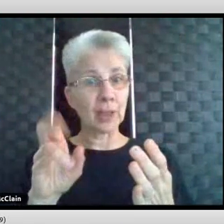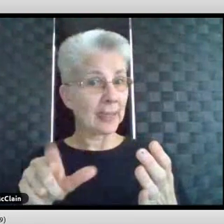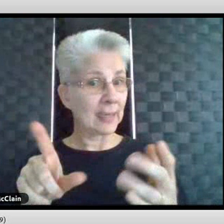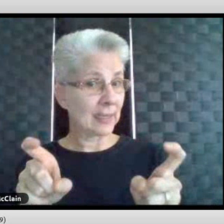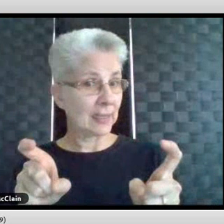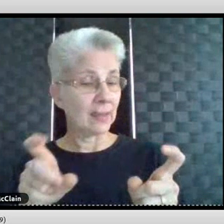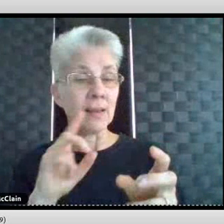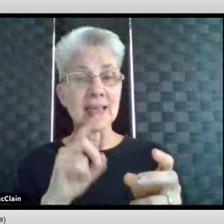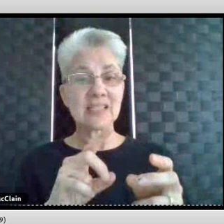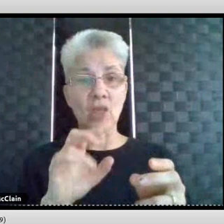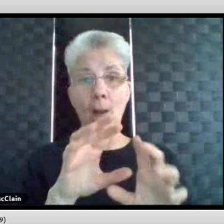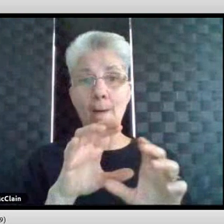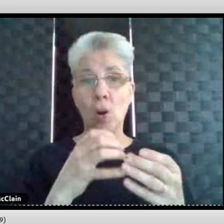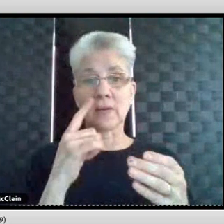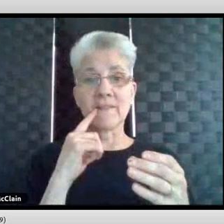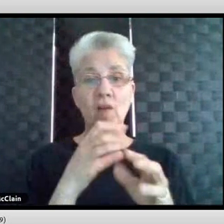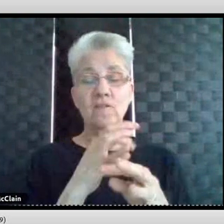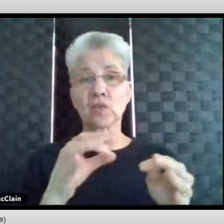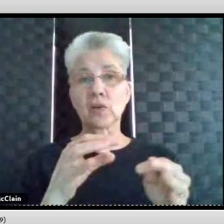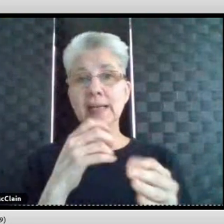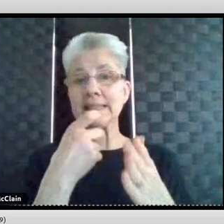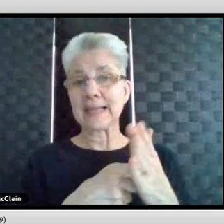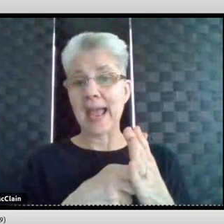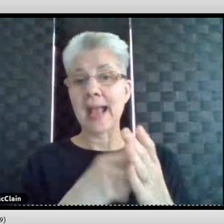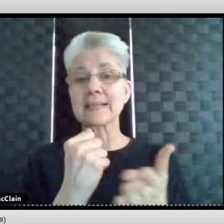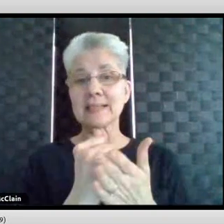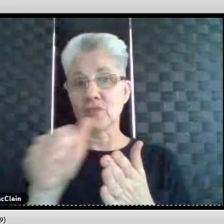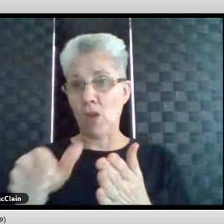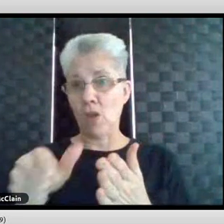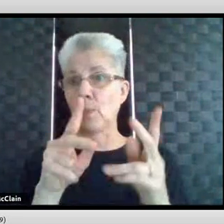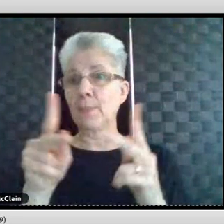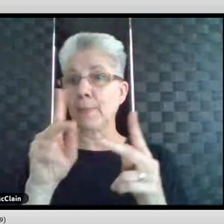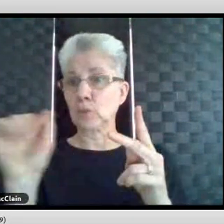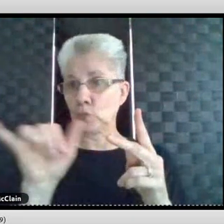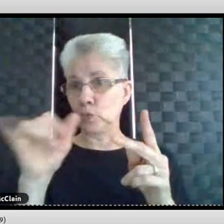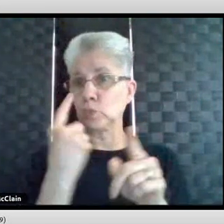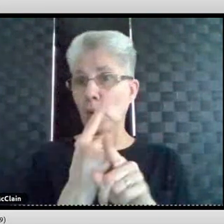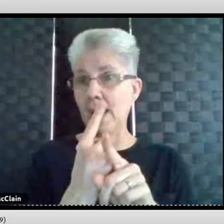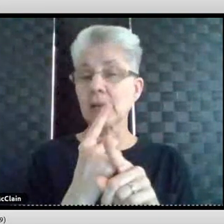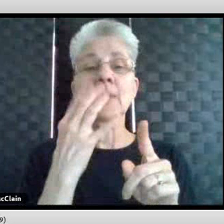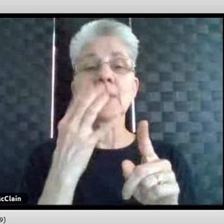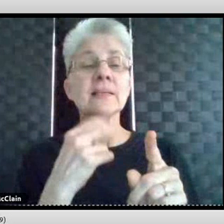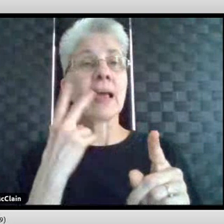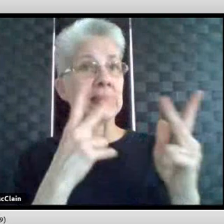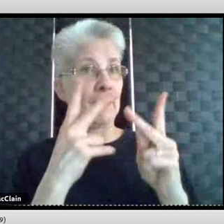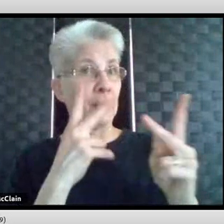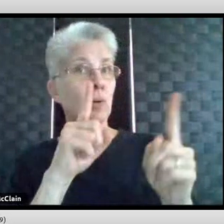Is there a niche market there for free tax assistance for other people, right? Because when I see people come to the library,